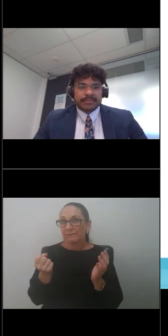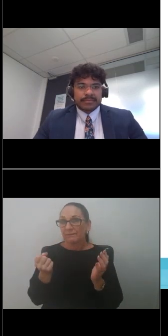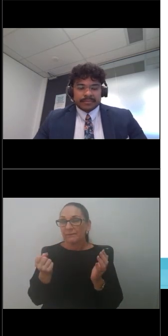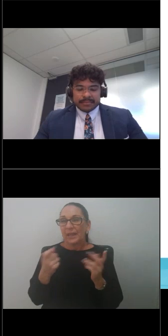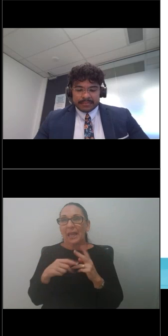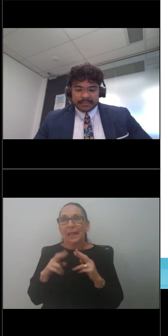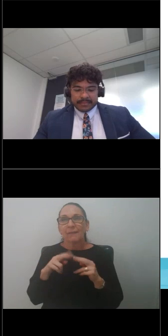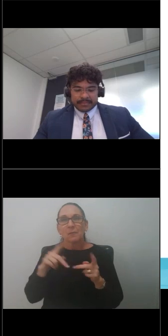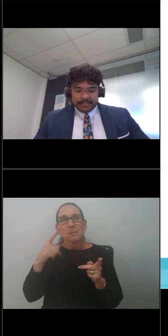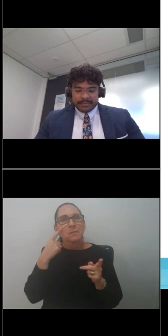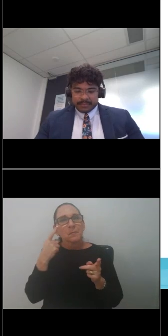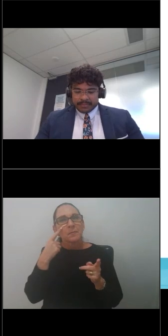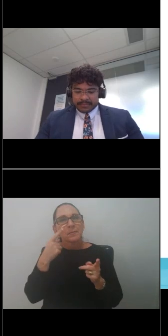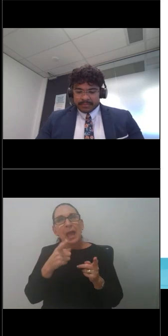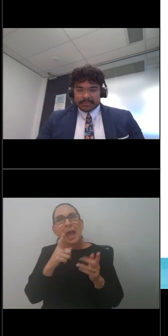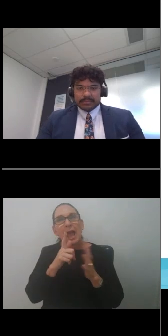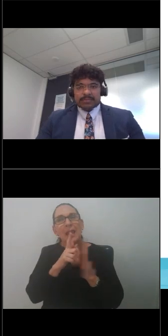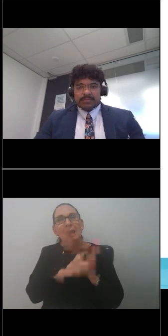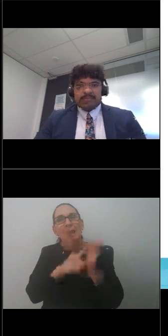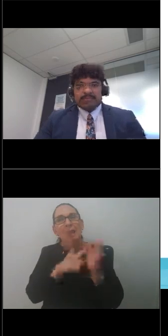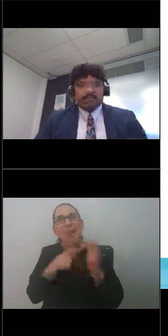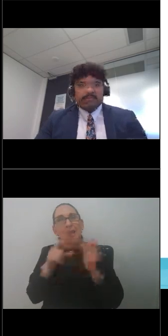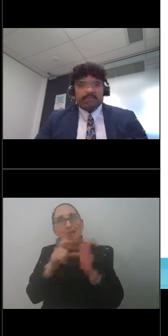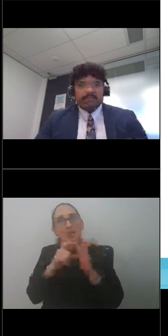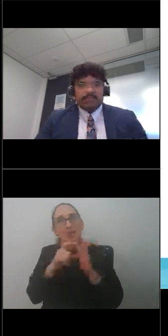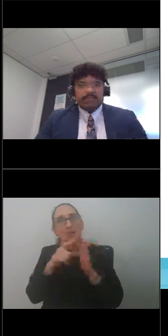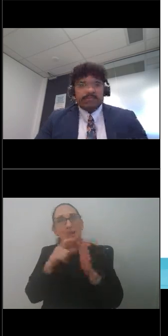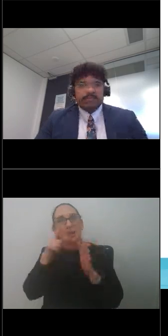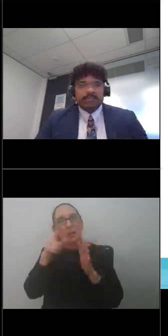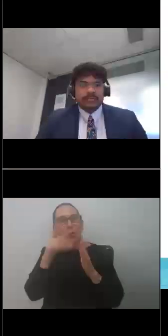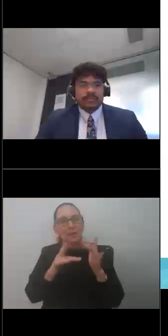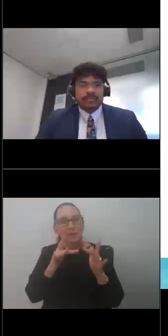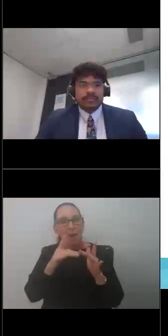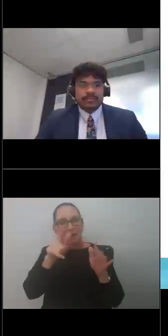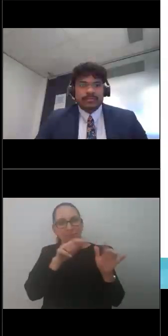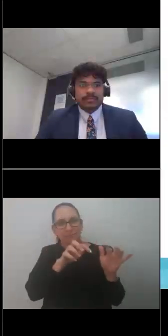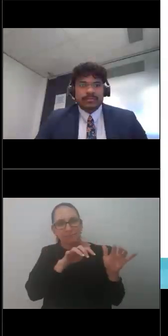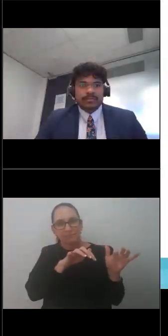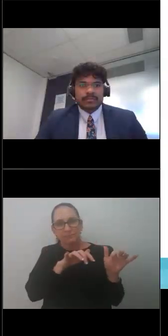website and type in Blurred Borders in the search bar it'll bring up the Blurred Borders section